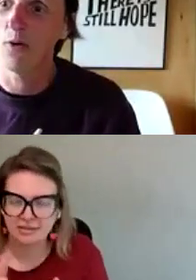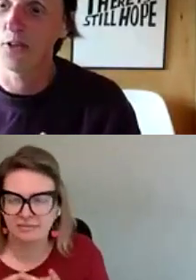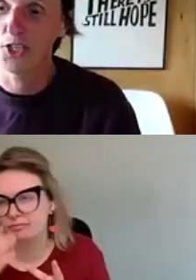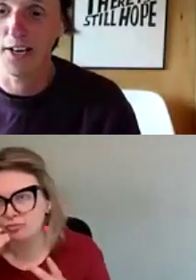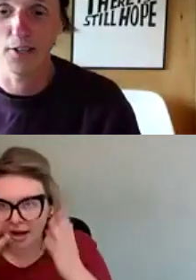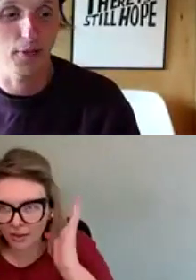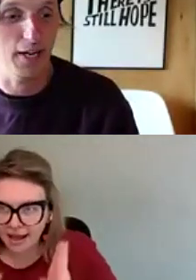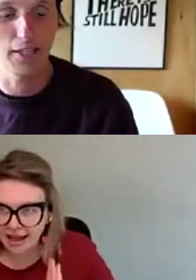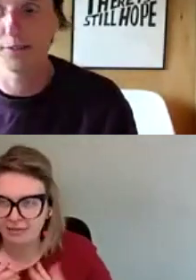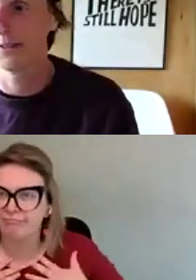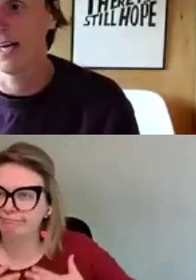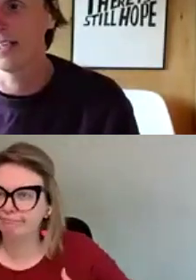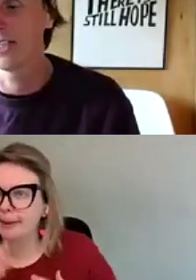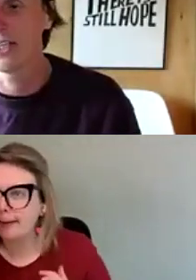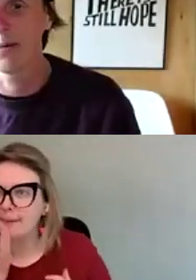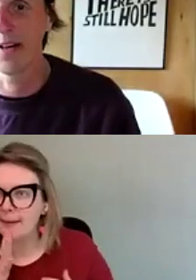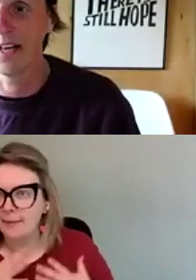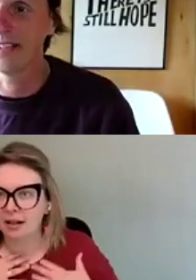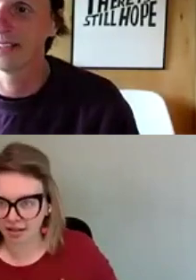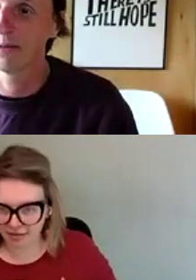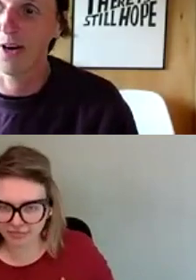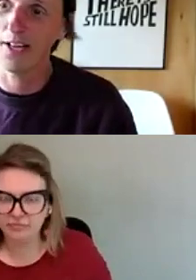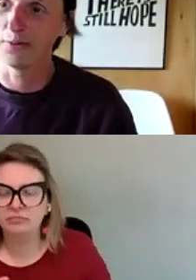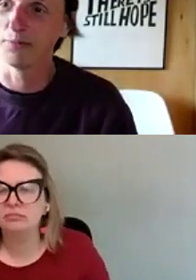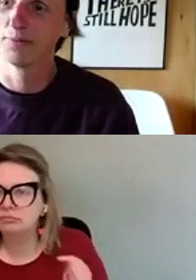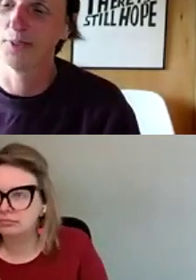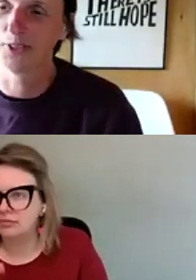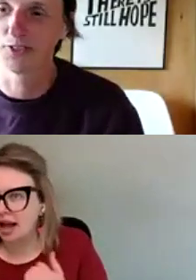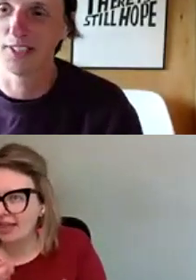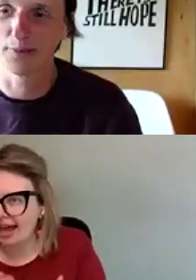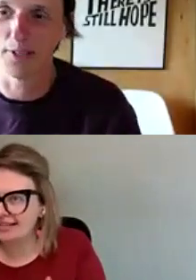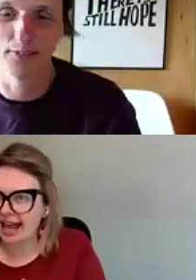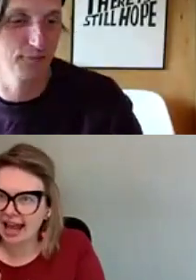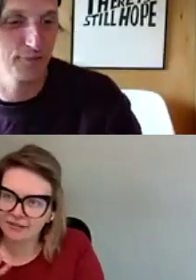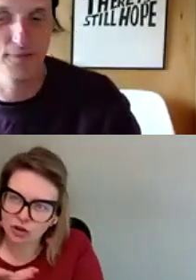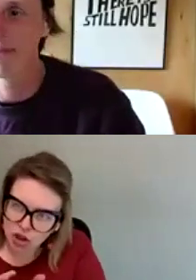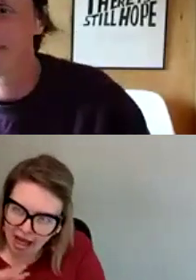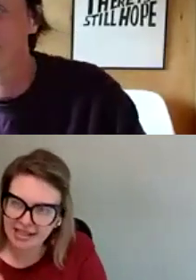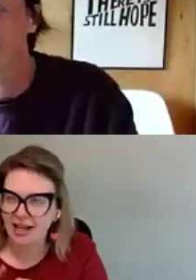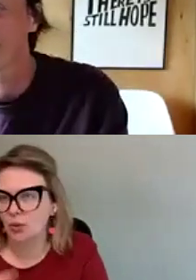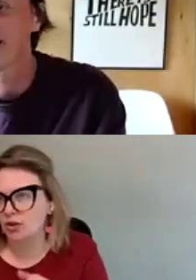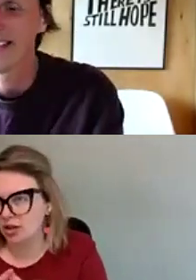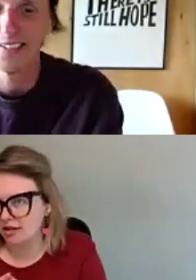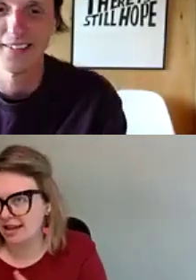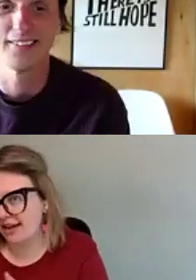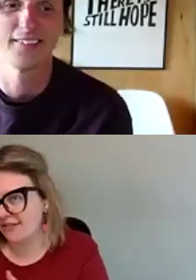On the chat that we're going to have, and at the Q&A at the end, we've got Adam, who's on screen as well. Hello, I'm Adam.